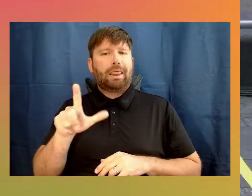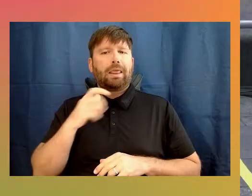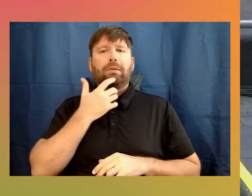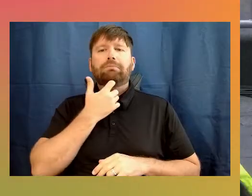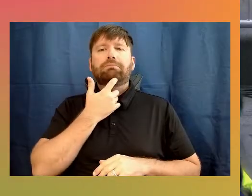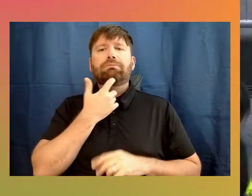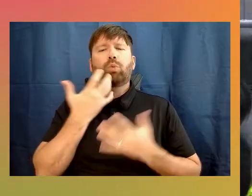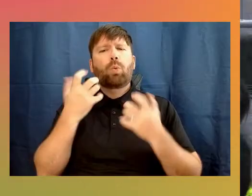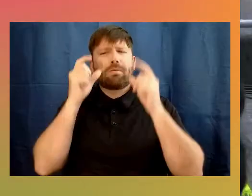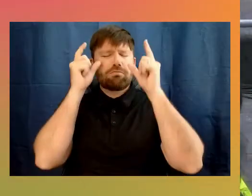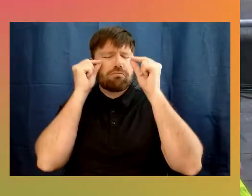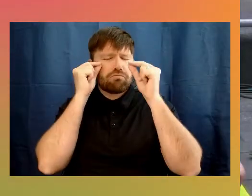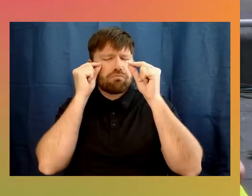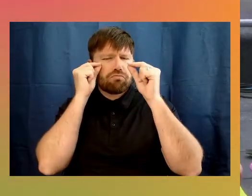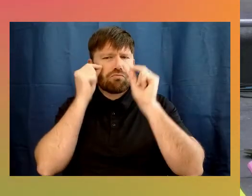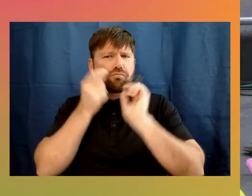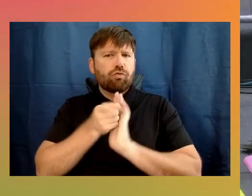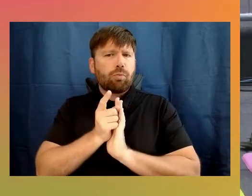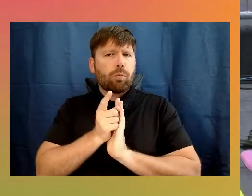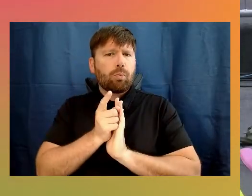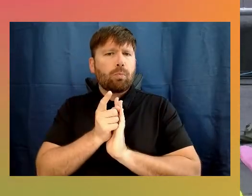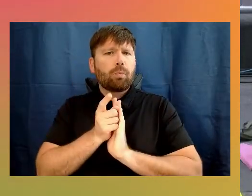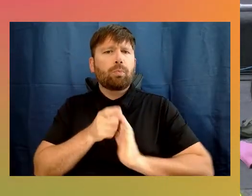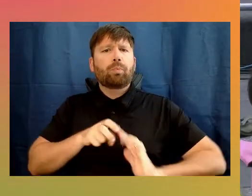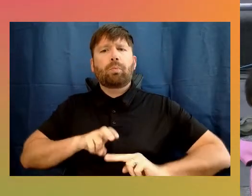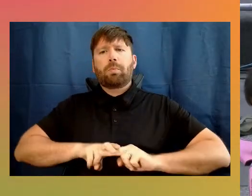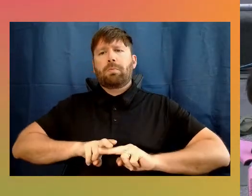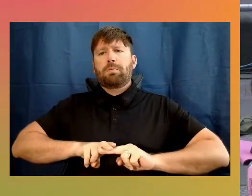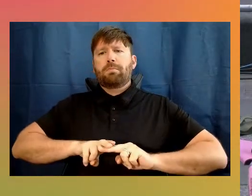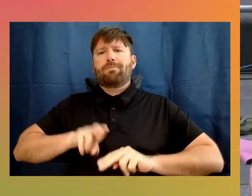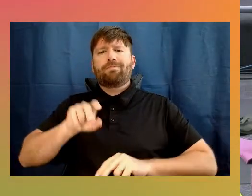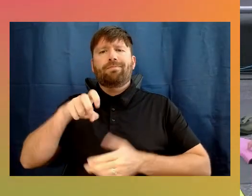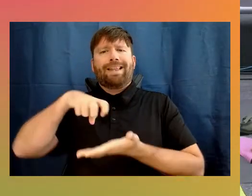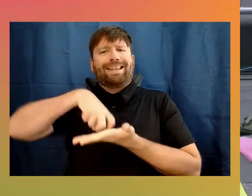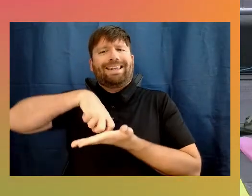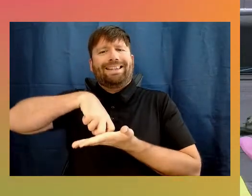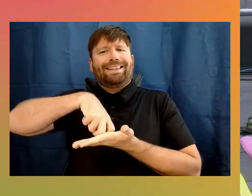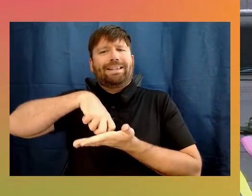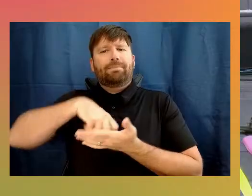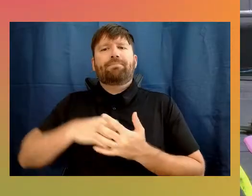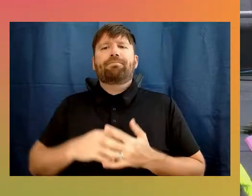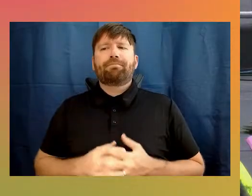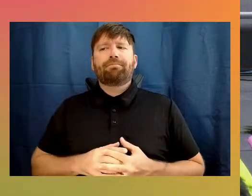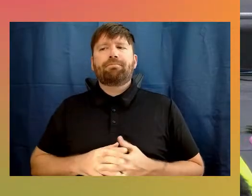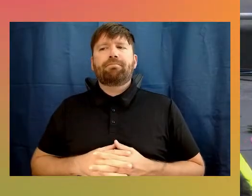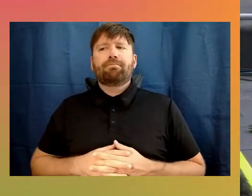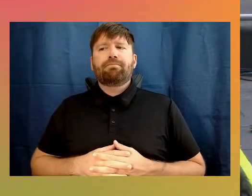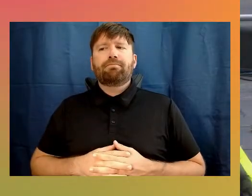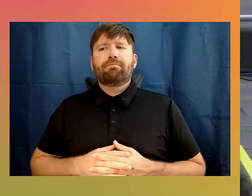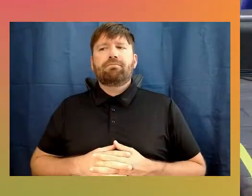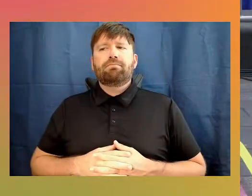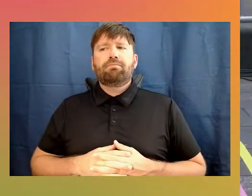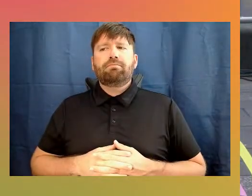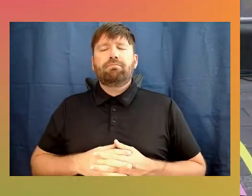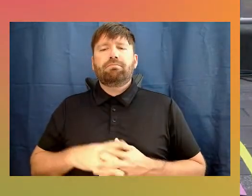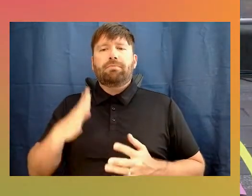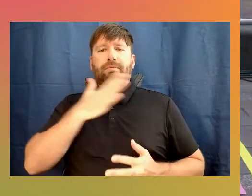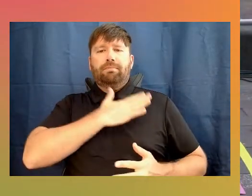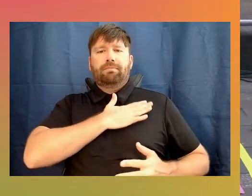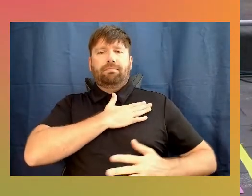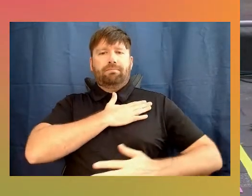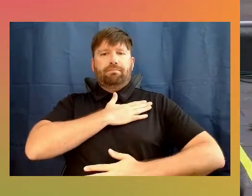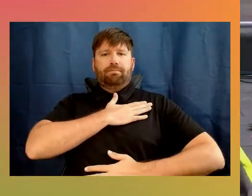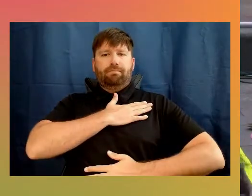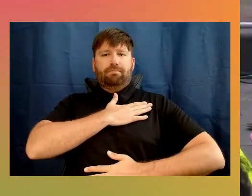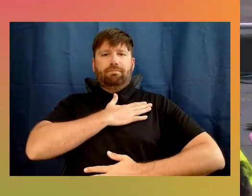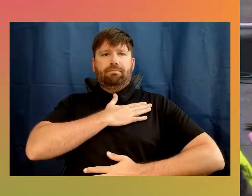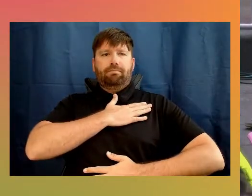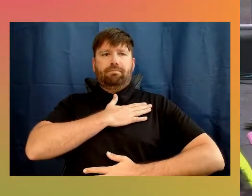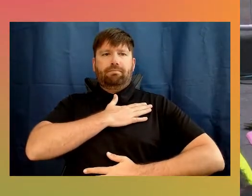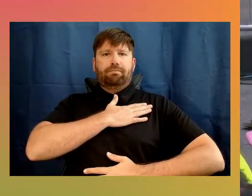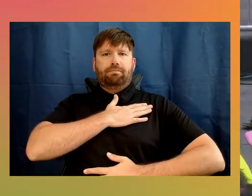BREATHE IN DEEPLY.